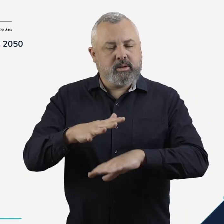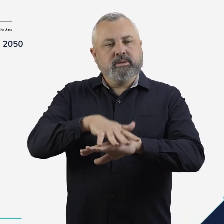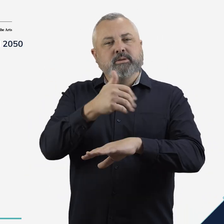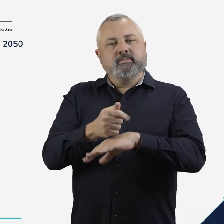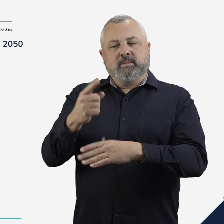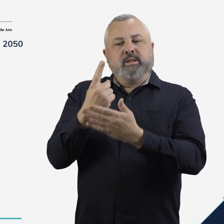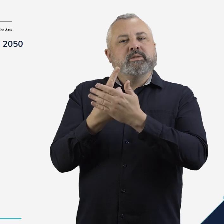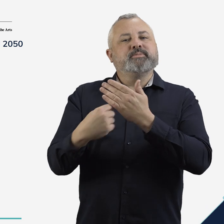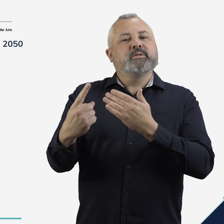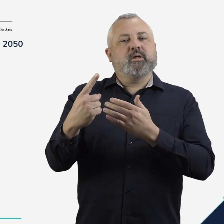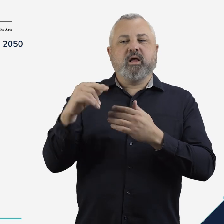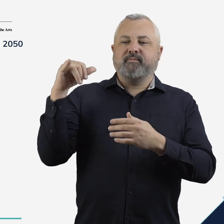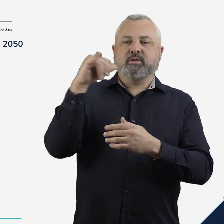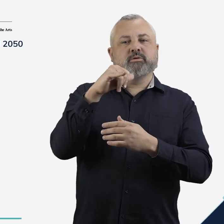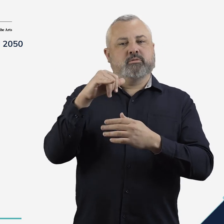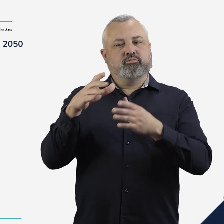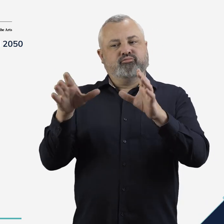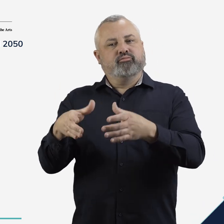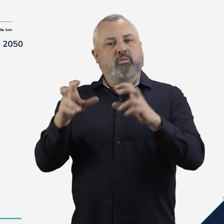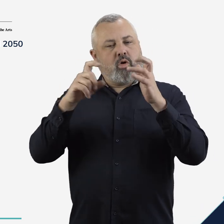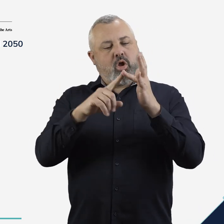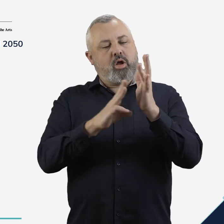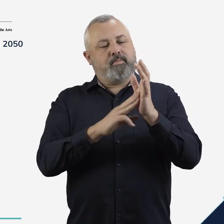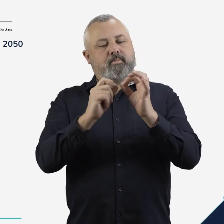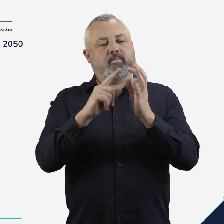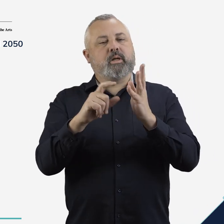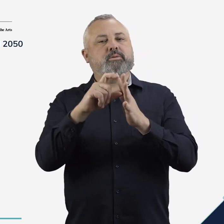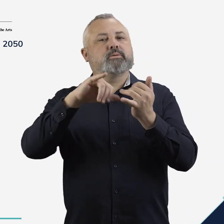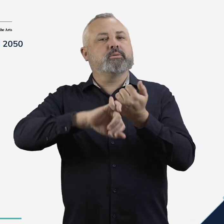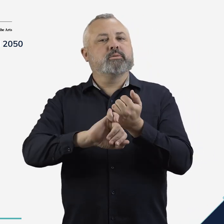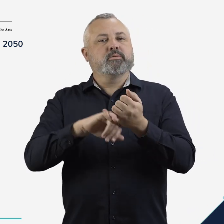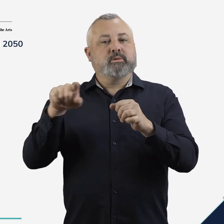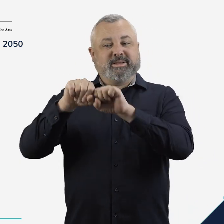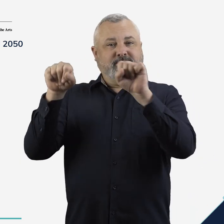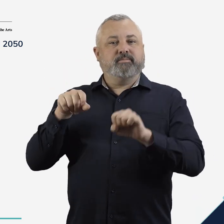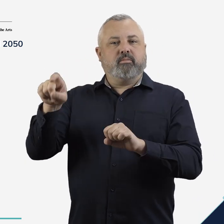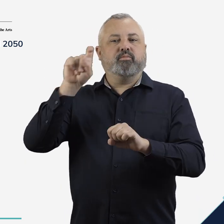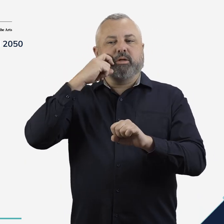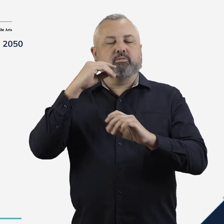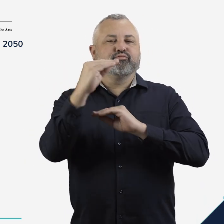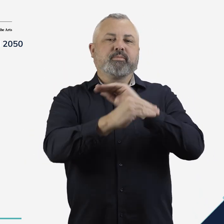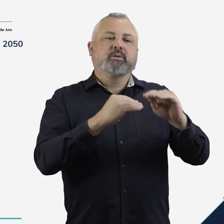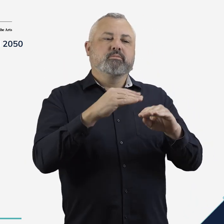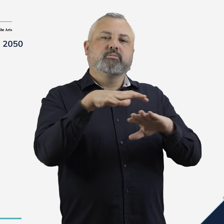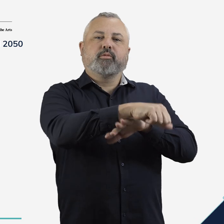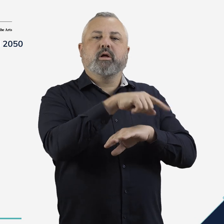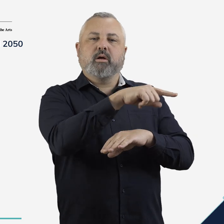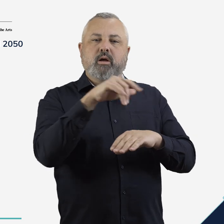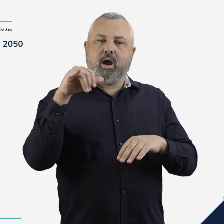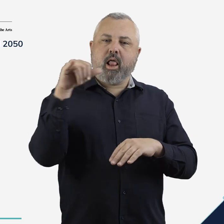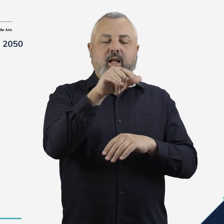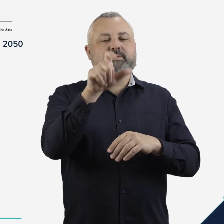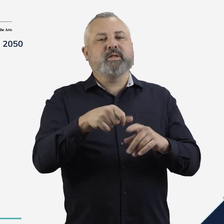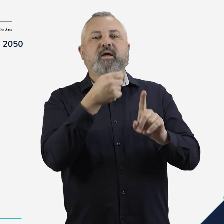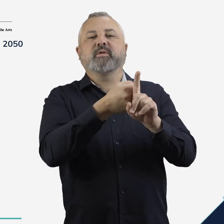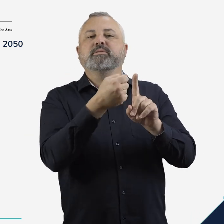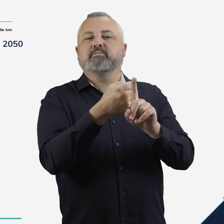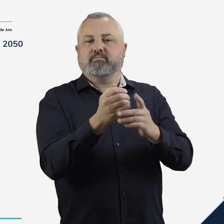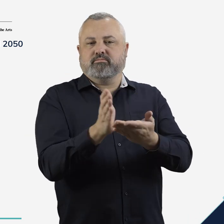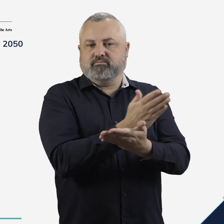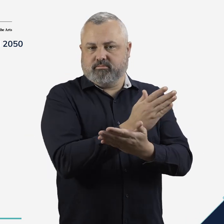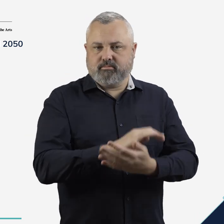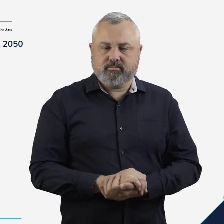Establish an independent aviation industry ombuds scheme to replace the Airline Customer Advocate.